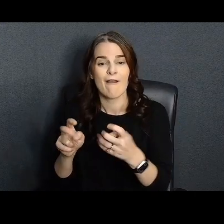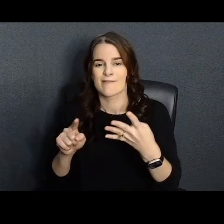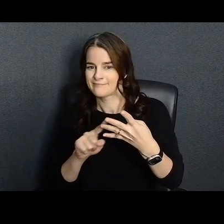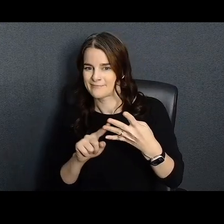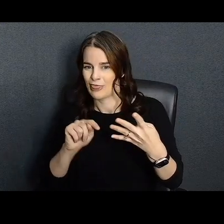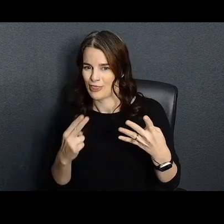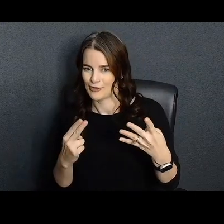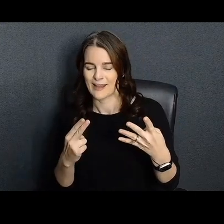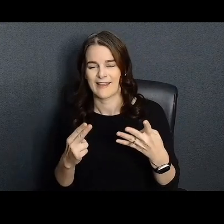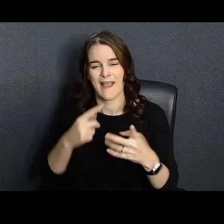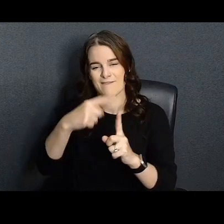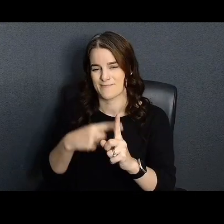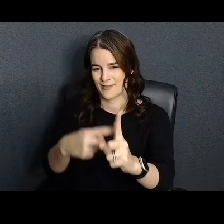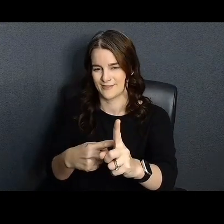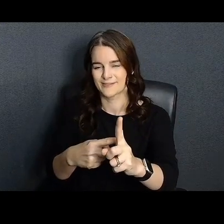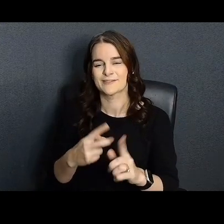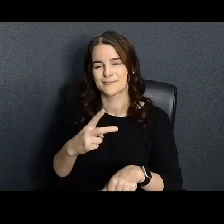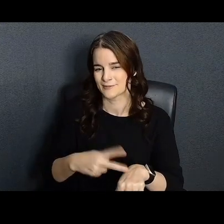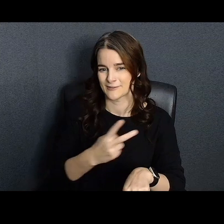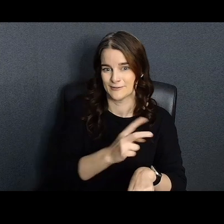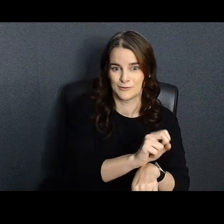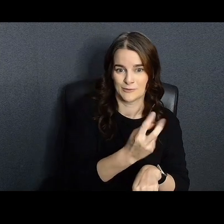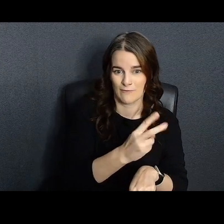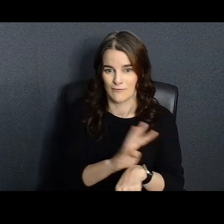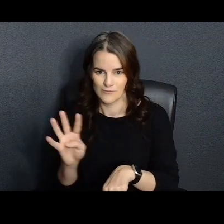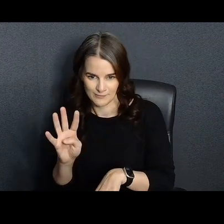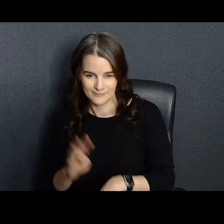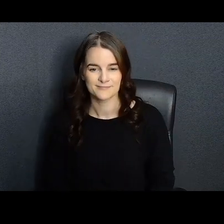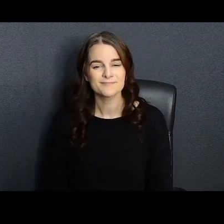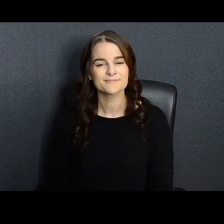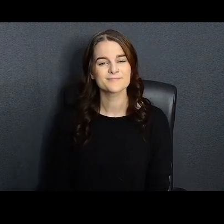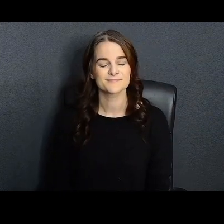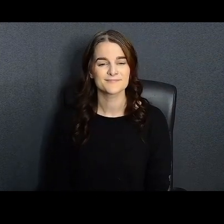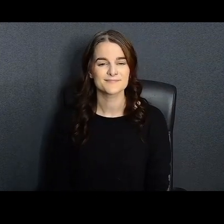Thursday of the month at two times, 12:00 and 4:00.